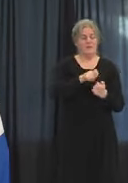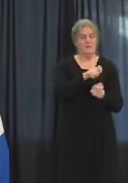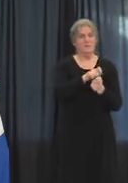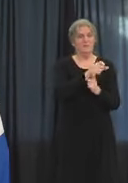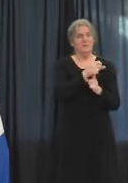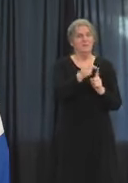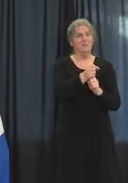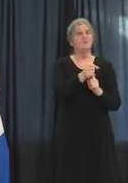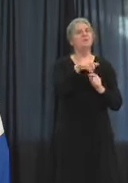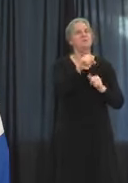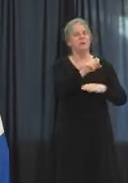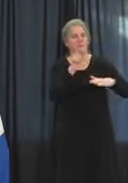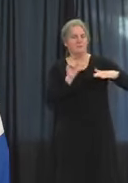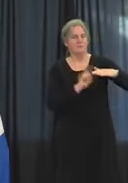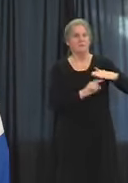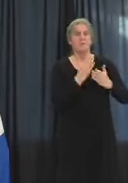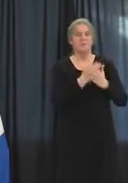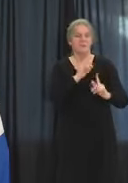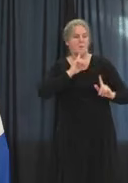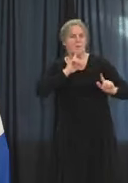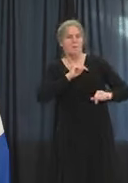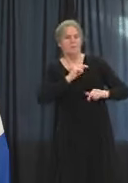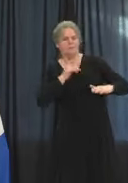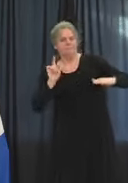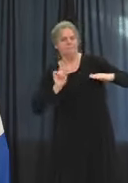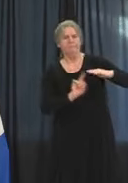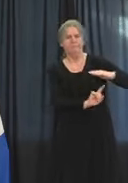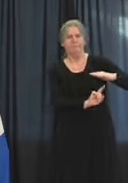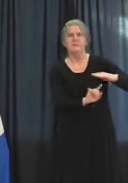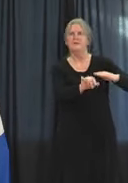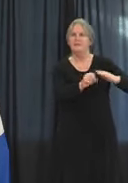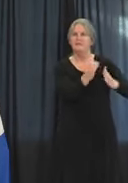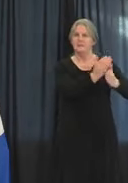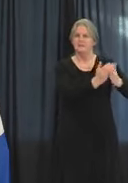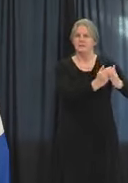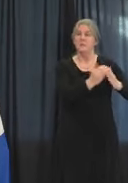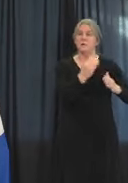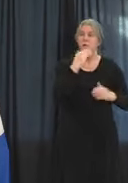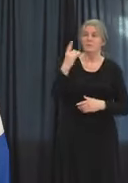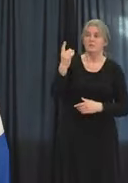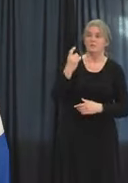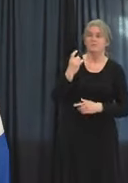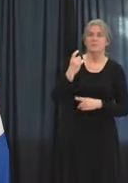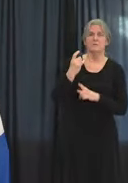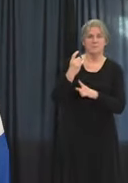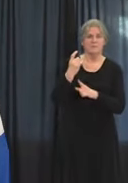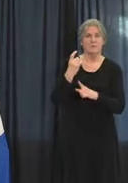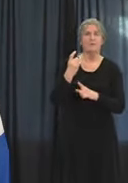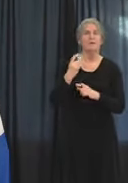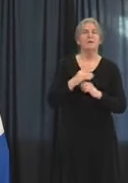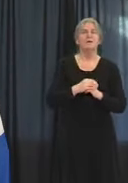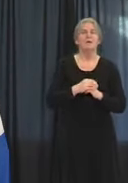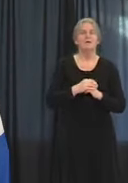those particular circumstances 4 we are ordering self-isolation. That is a great question.